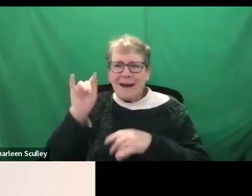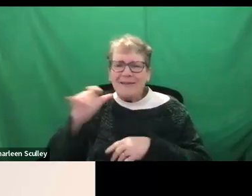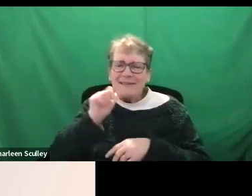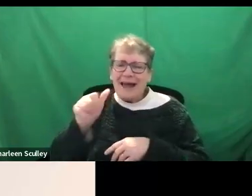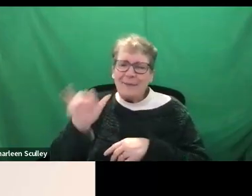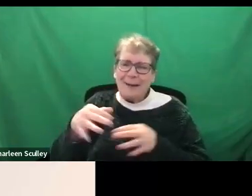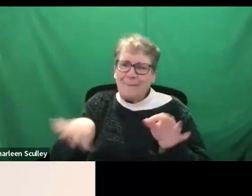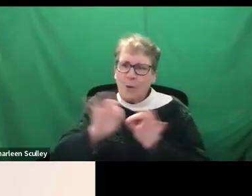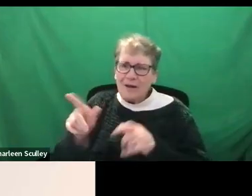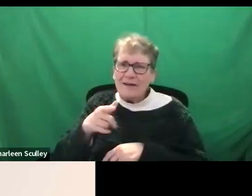And the boy looked.